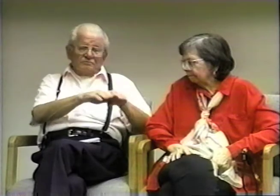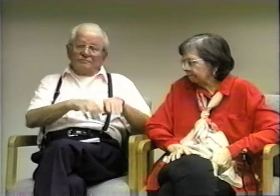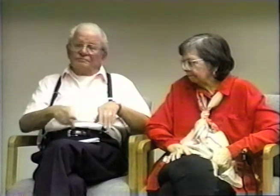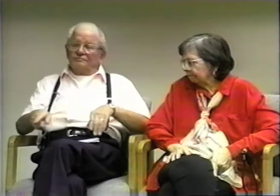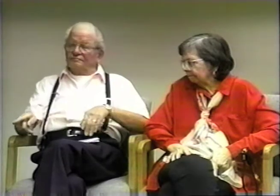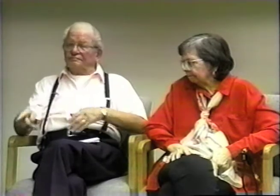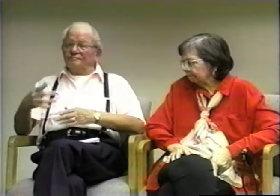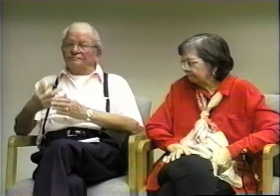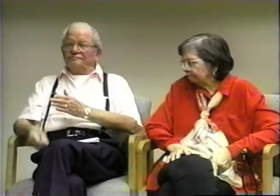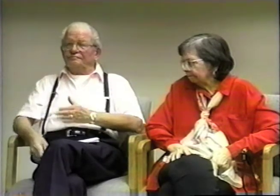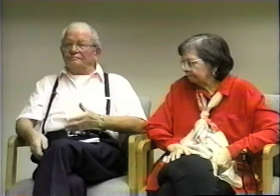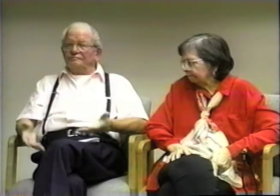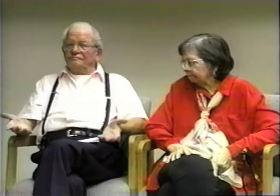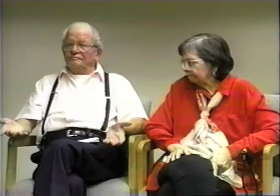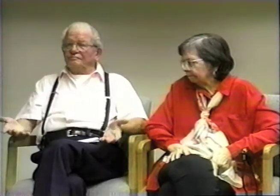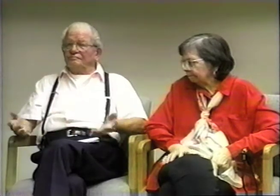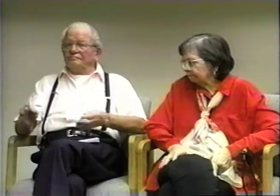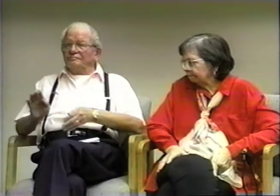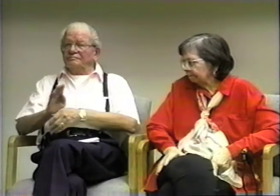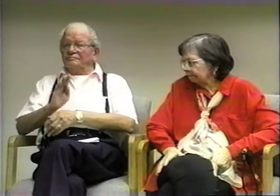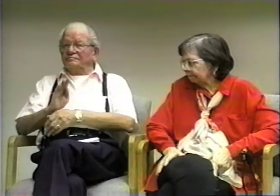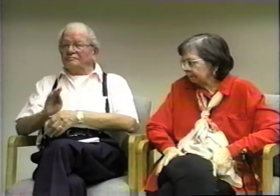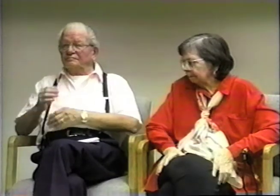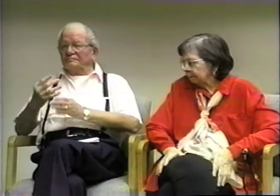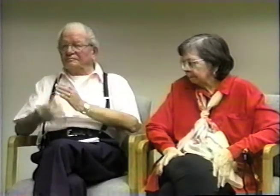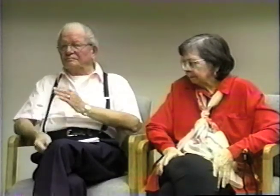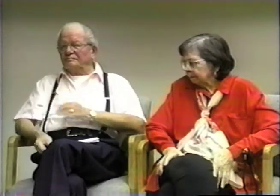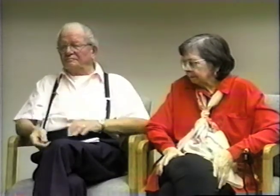So, with the closing of the mines, many of these other businesses also left.